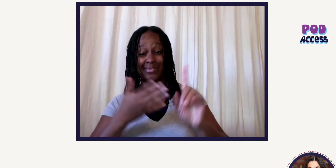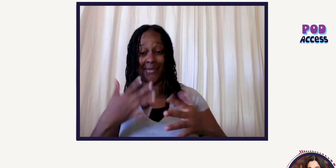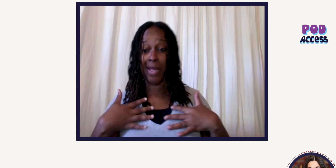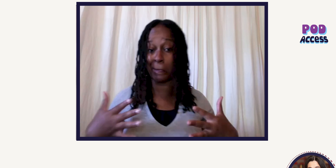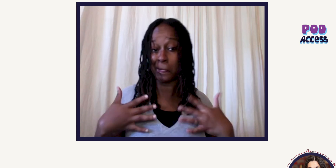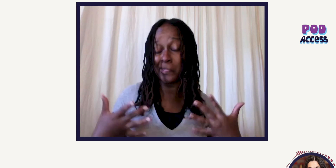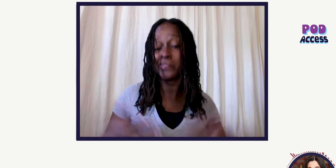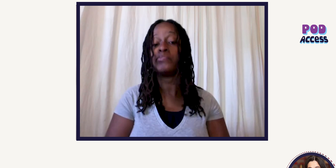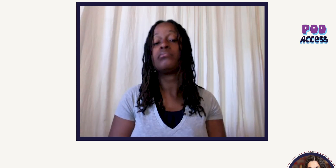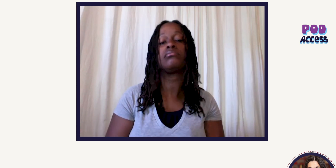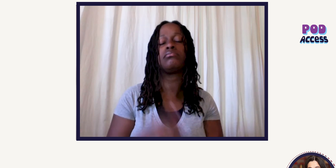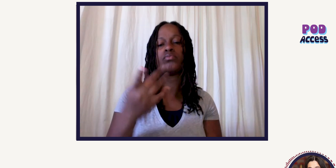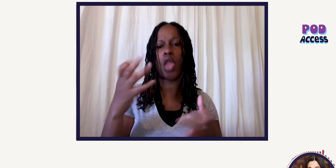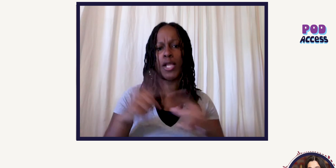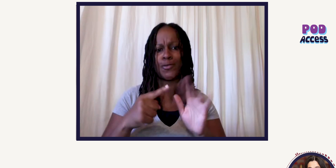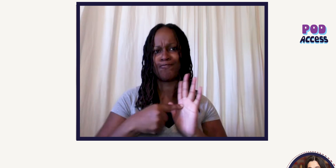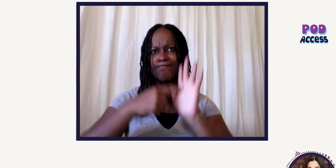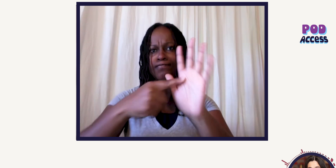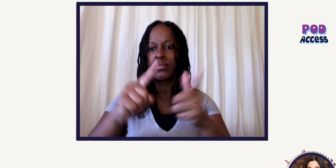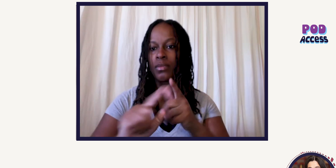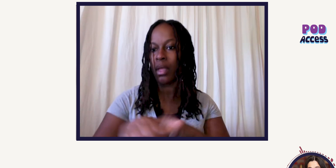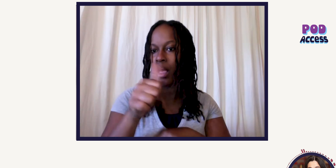Maybe it's a plain white lighthouse, or maybe